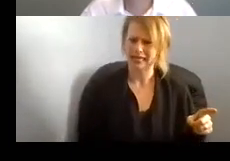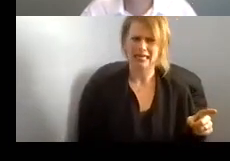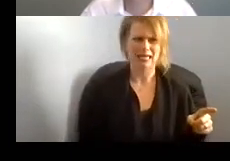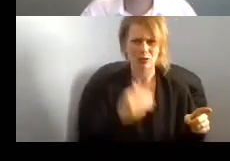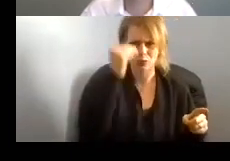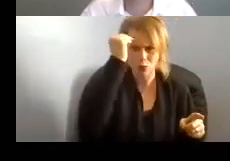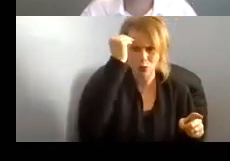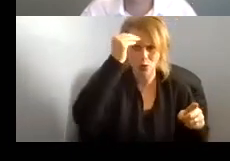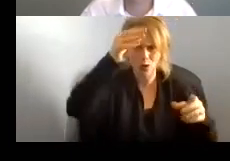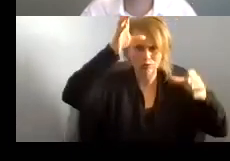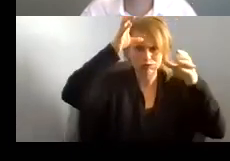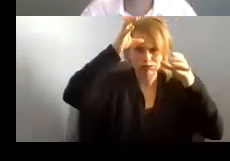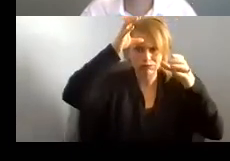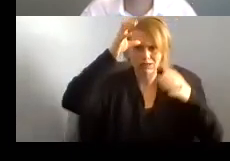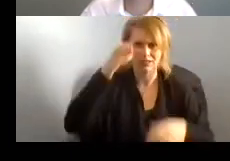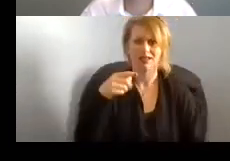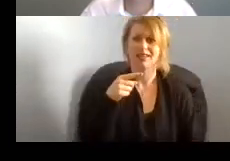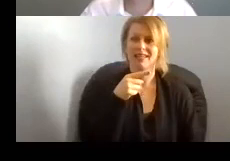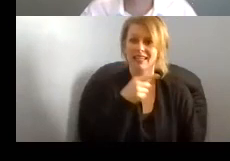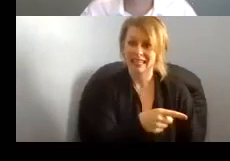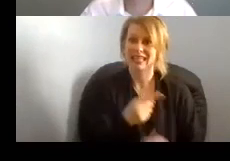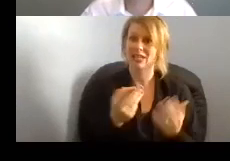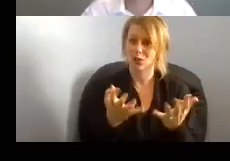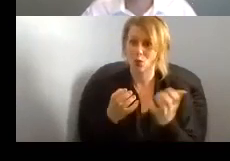asked me to do an inservice to his second-grade classroom about what